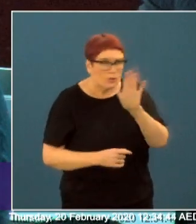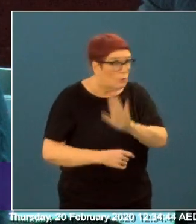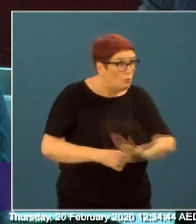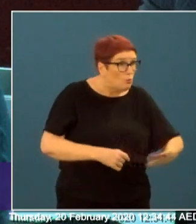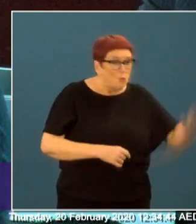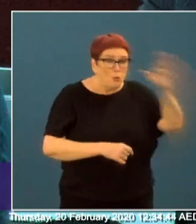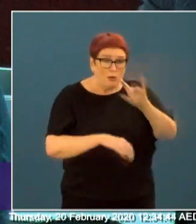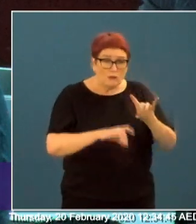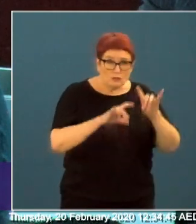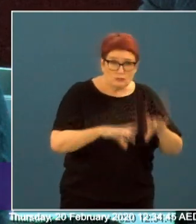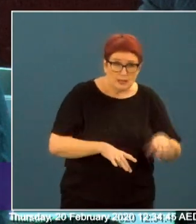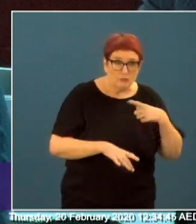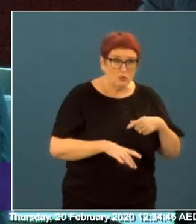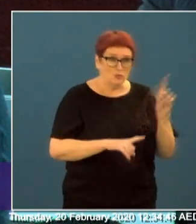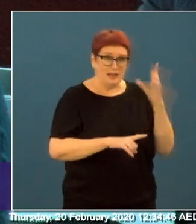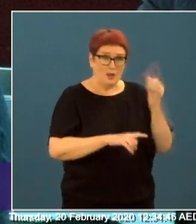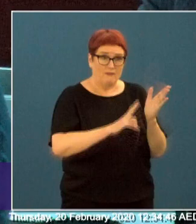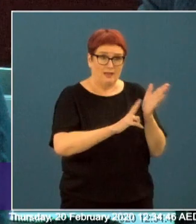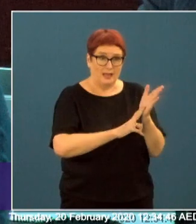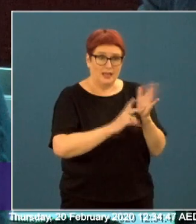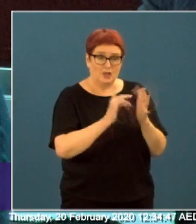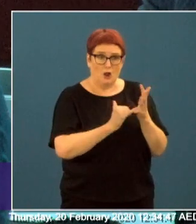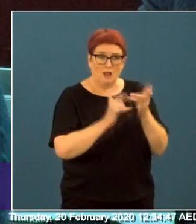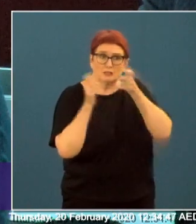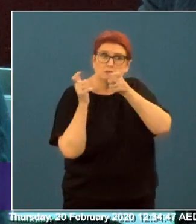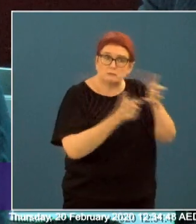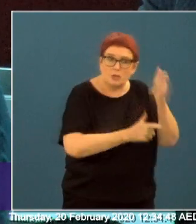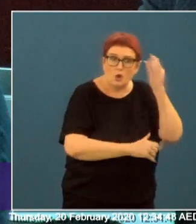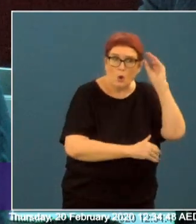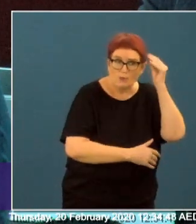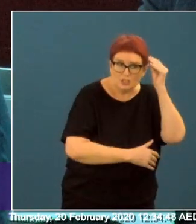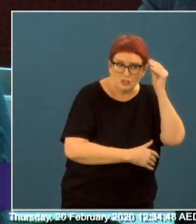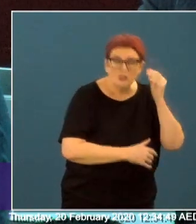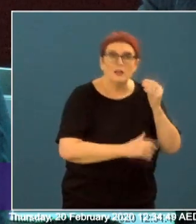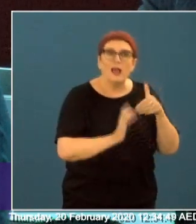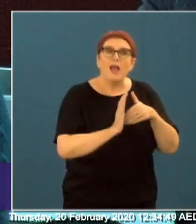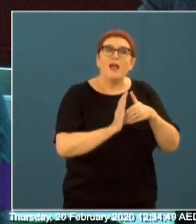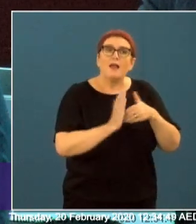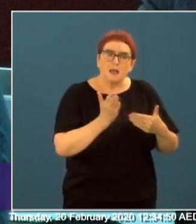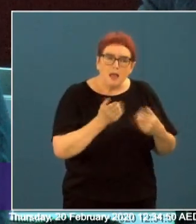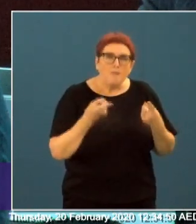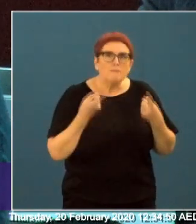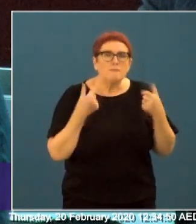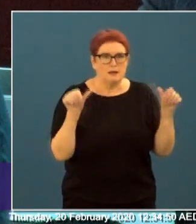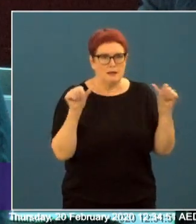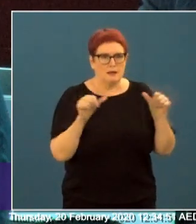with the NDIS Quality and Safeguards Commission, that we're now starting to have a reporting system